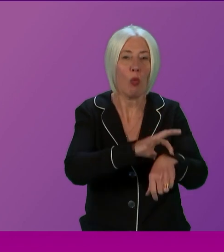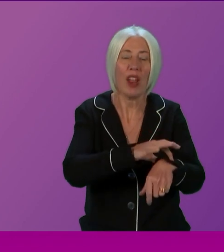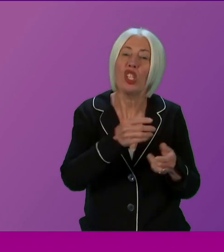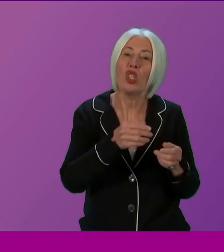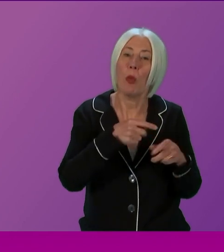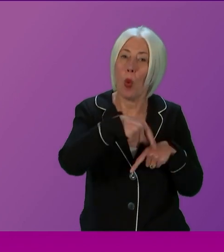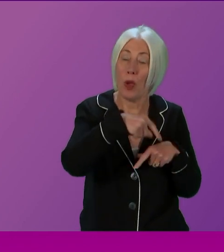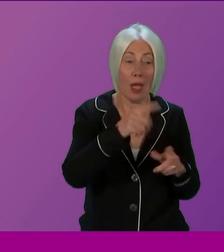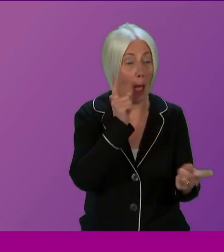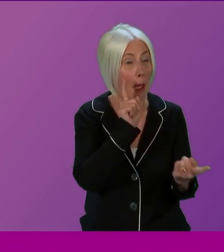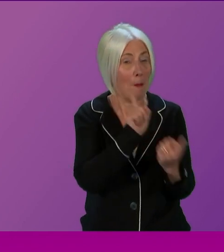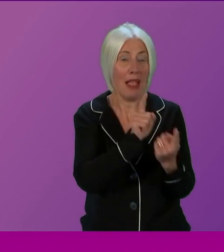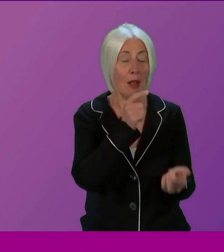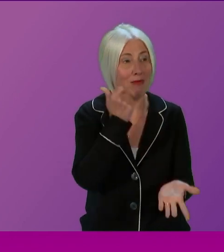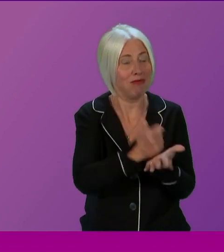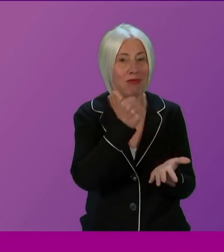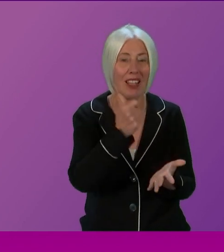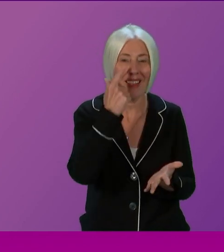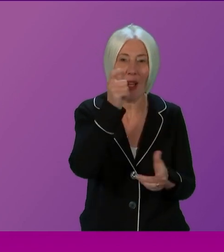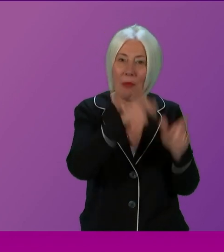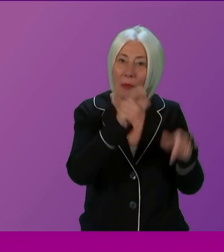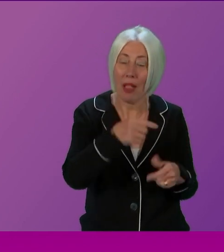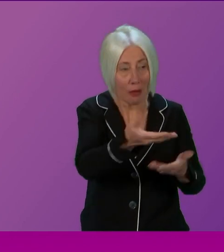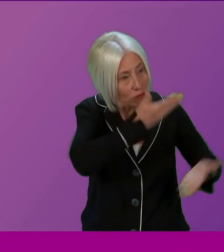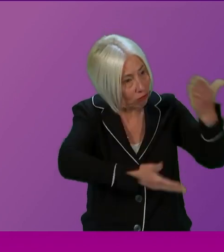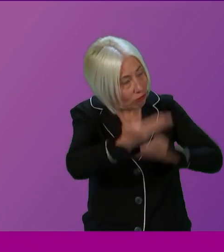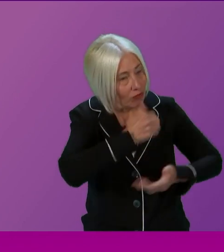fantastic young people, who shared their own apprenticeship journeys with me.